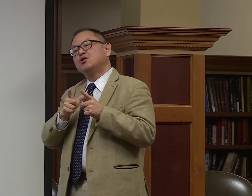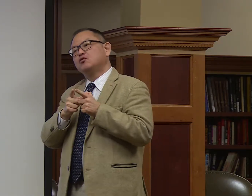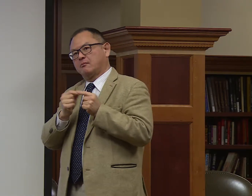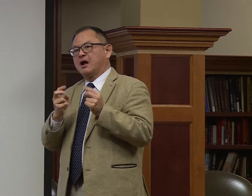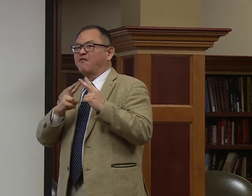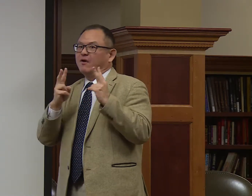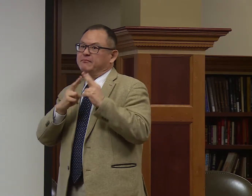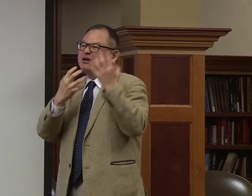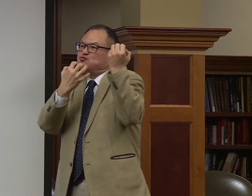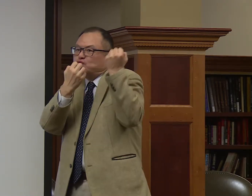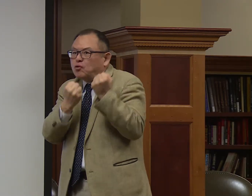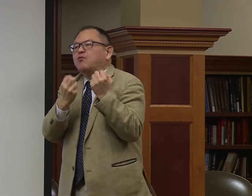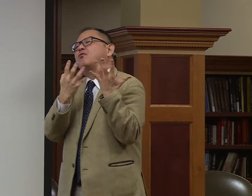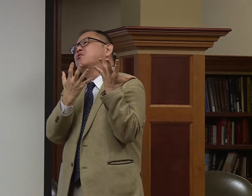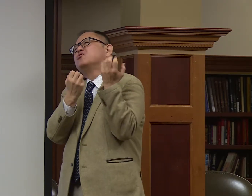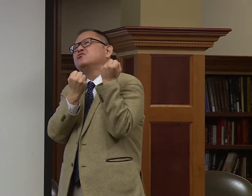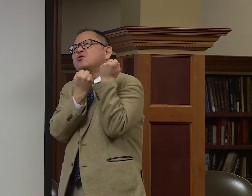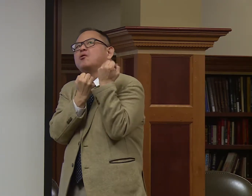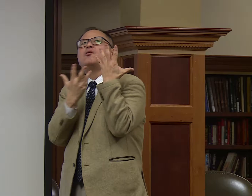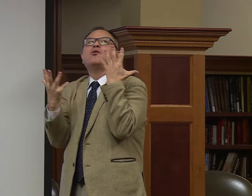are oral programs.